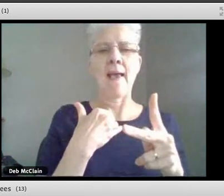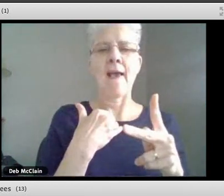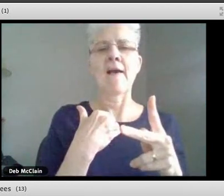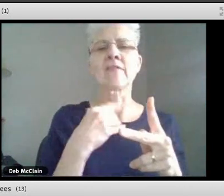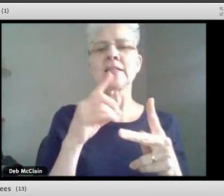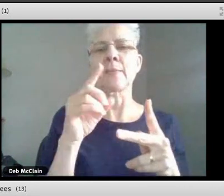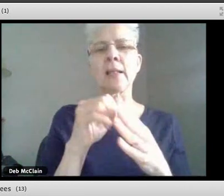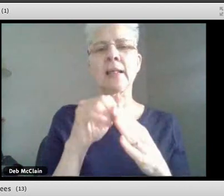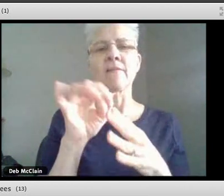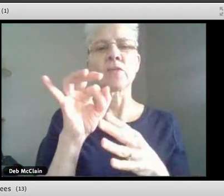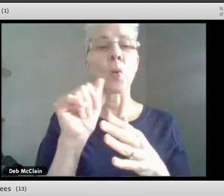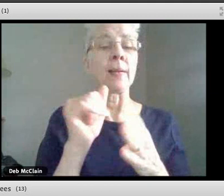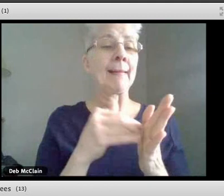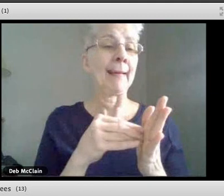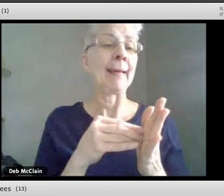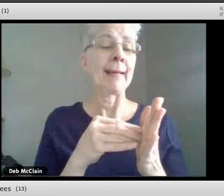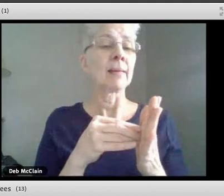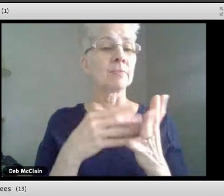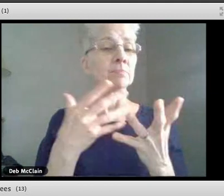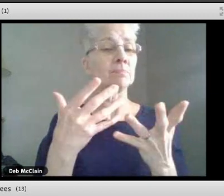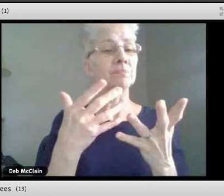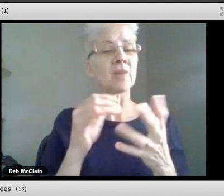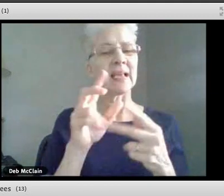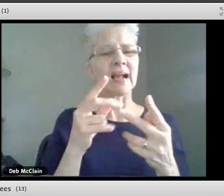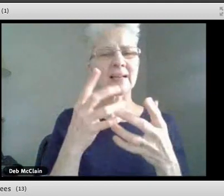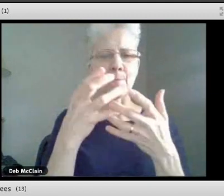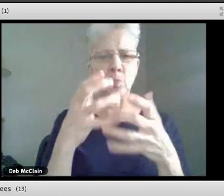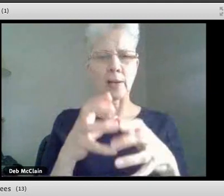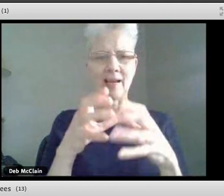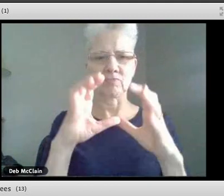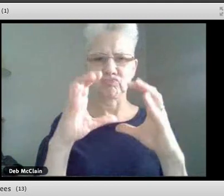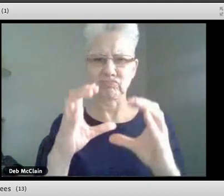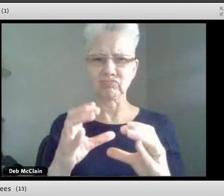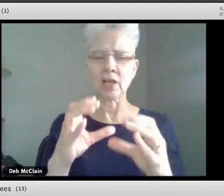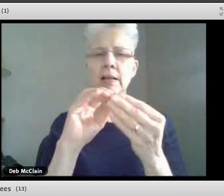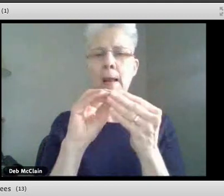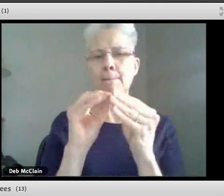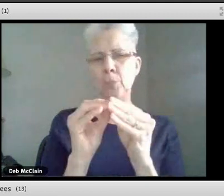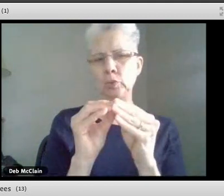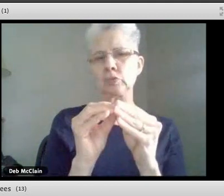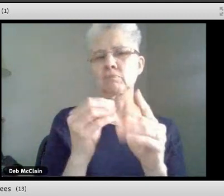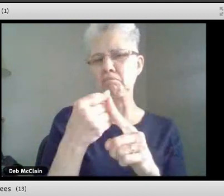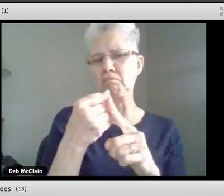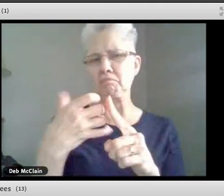and, again, you can see kind of the breakdown and the numbers of people who have disabilities